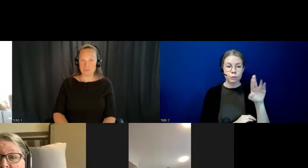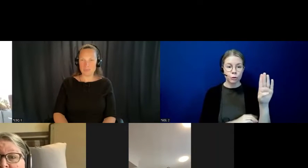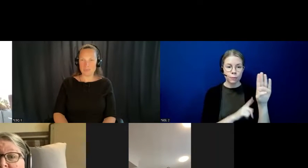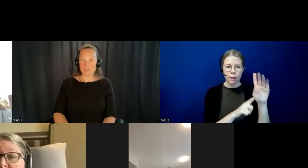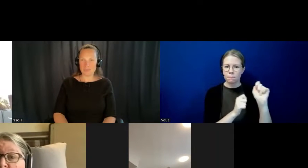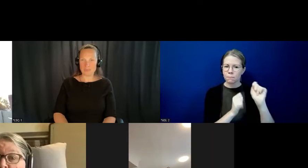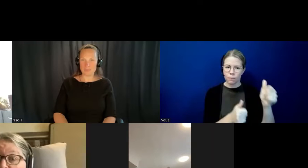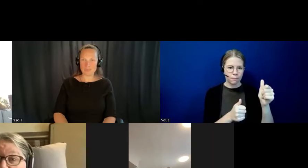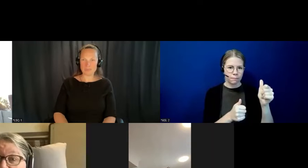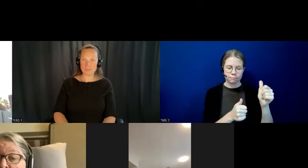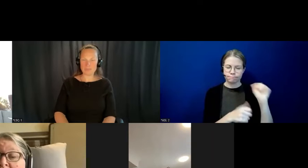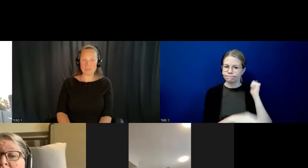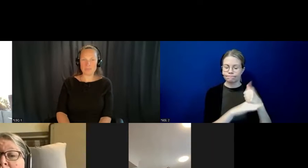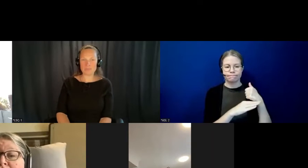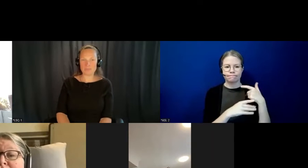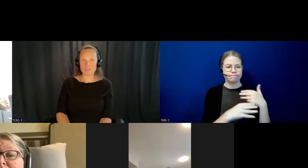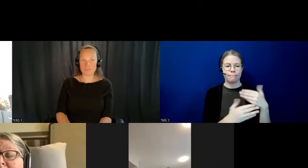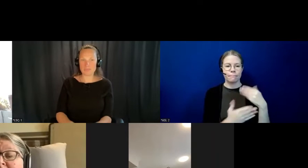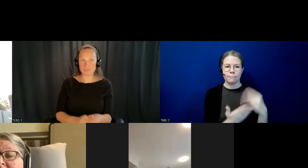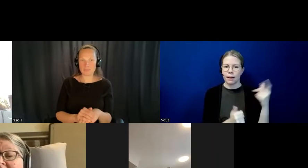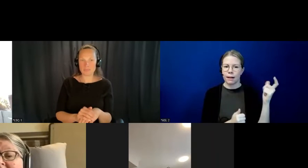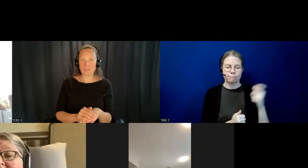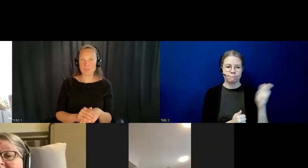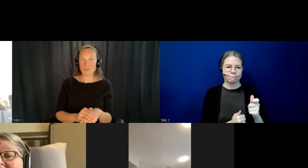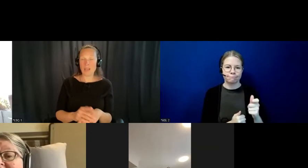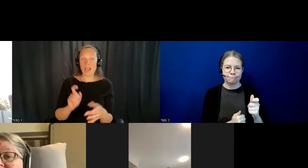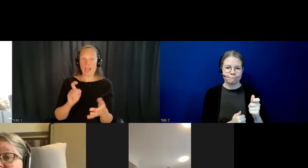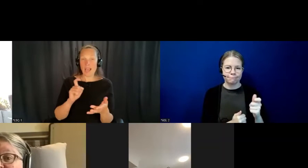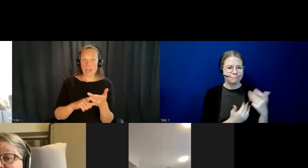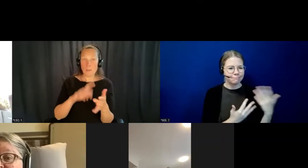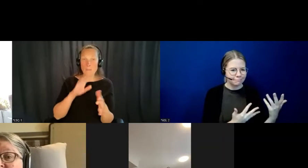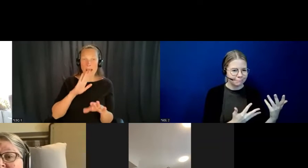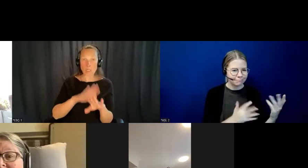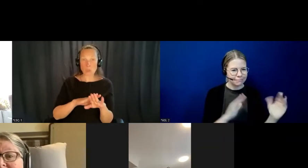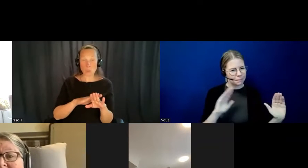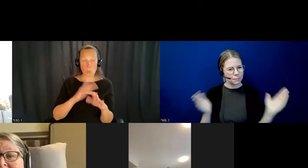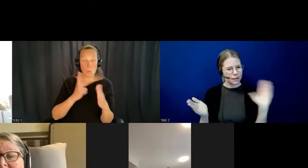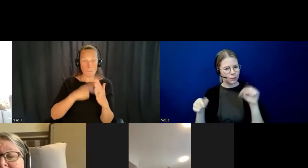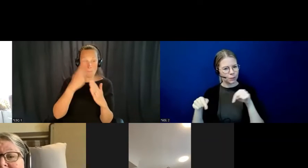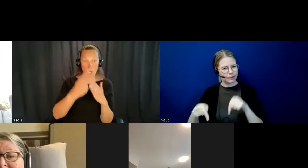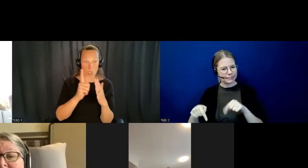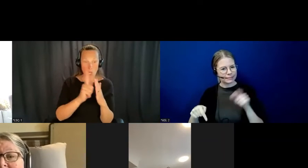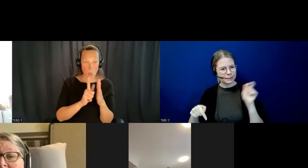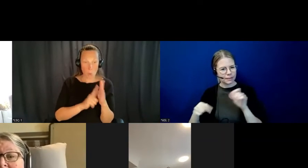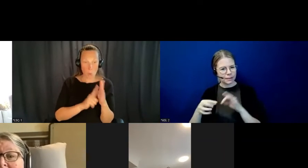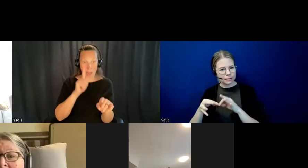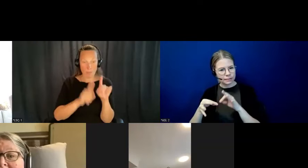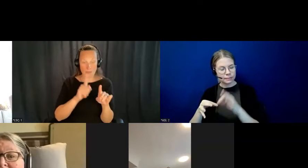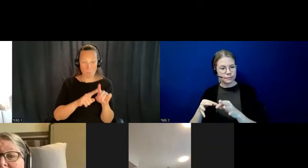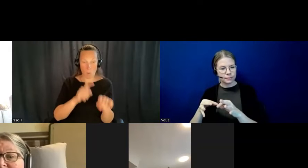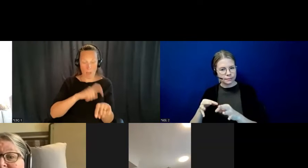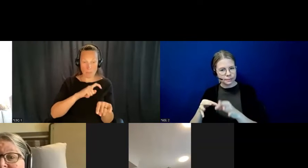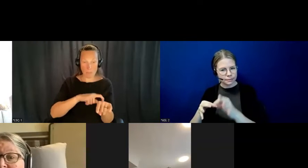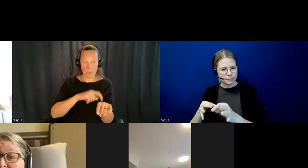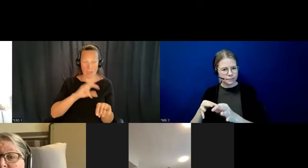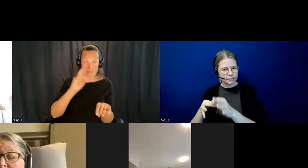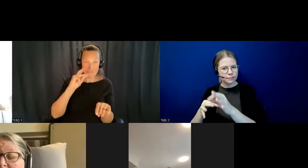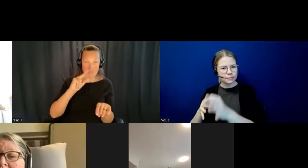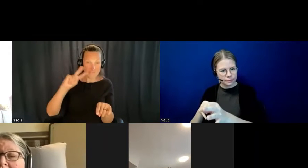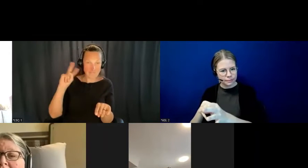PEOPLE'S POCKETS QUICKLY. BUT SOMETHING LIKE THIS, WHICH IS A BENEFIT FOR DISABLED PEOPLE,